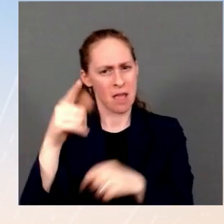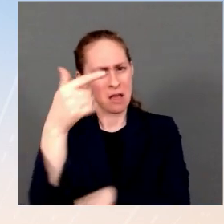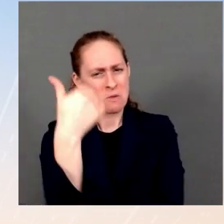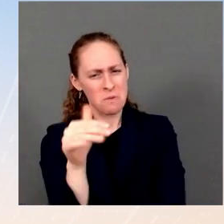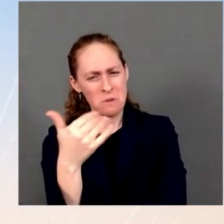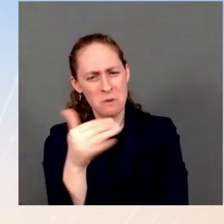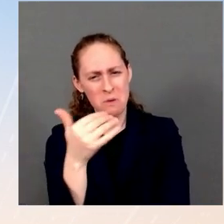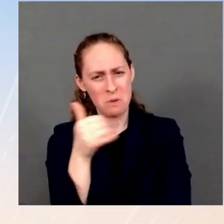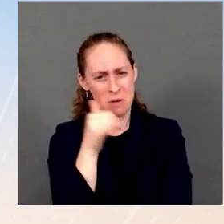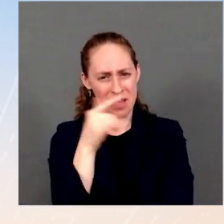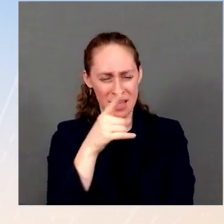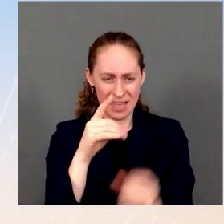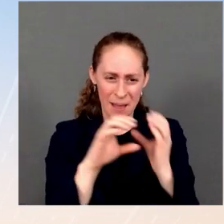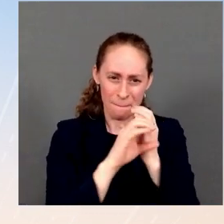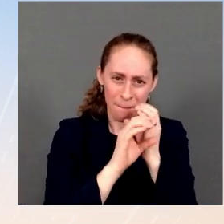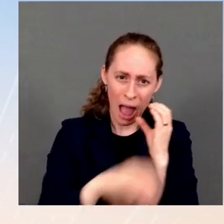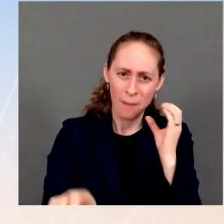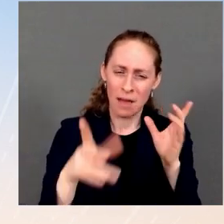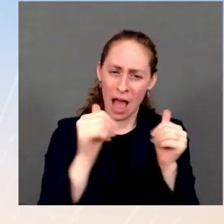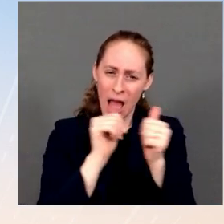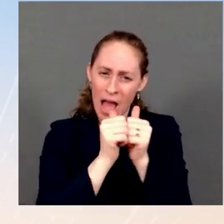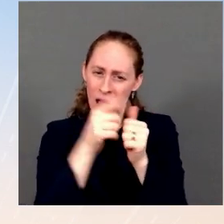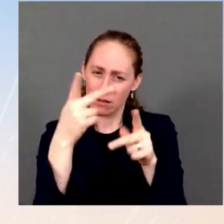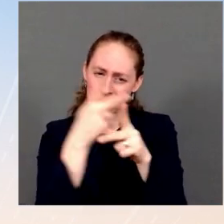lead pipes, as well as paint? Could you give us the status?